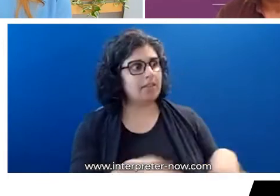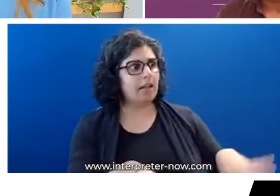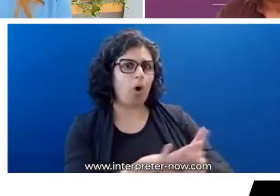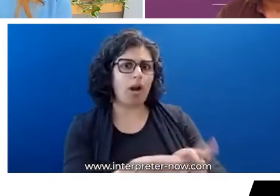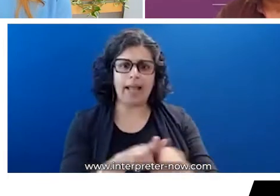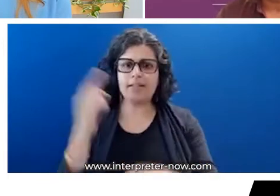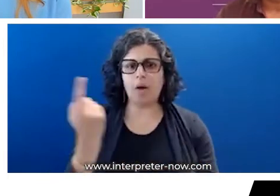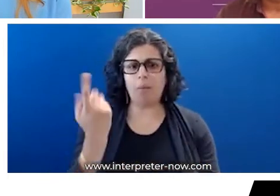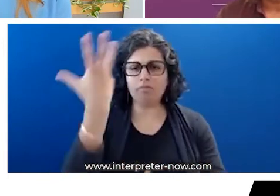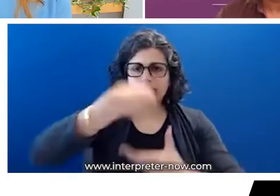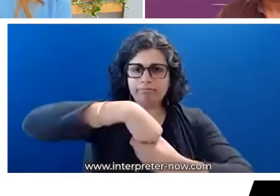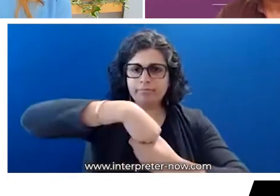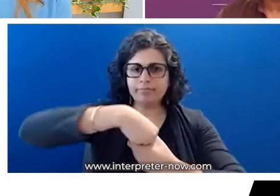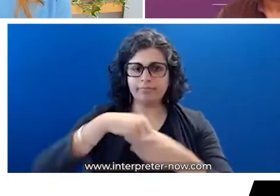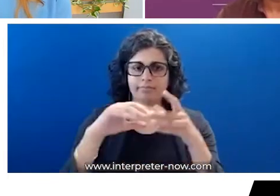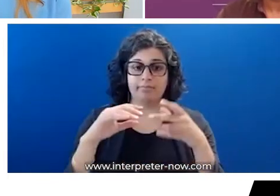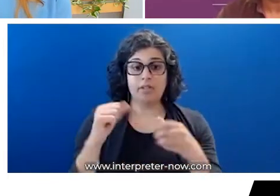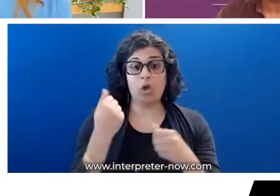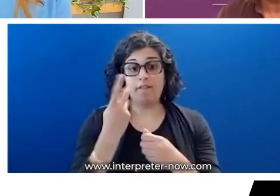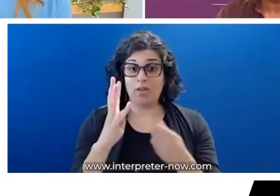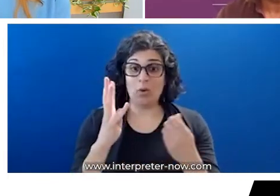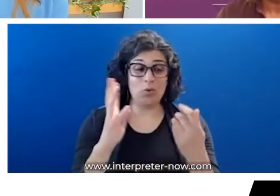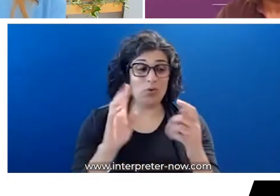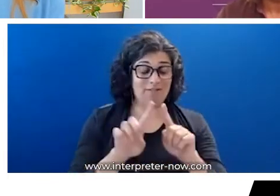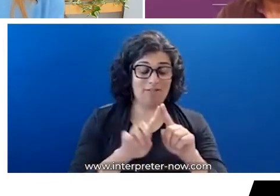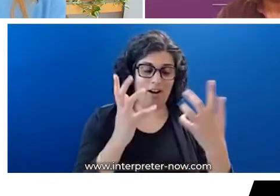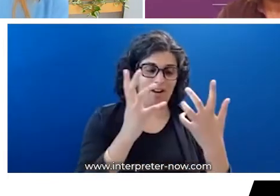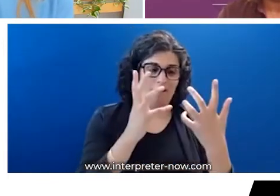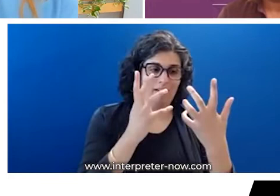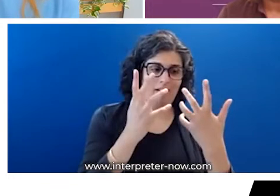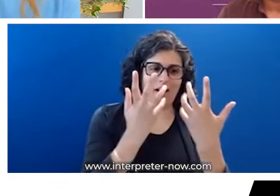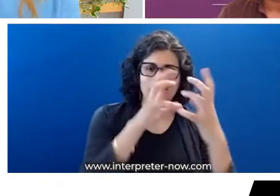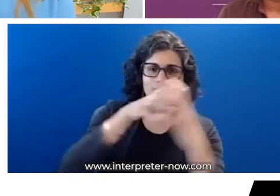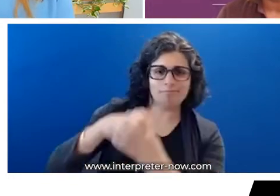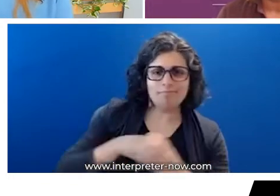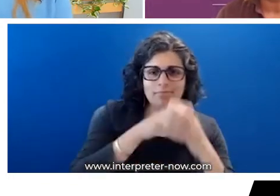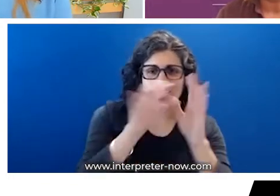part of a couple of different intersecting identities that can be systems of oppression.